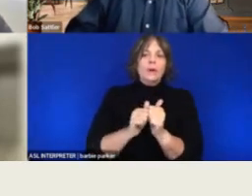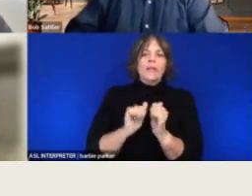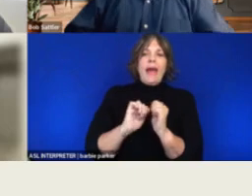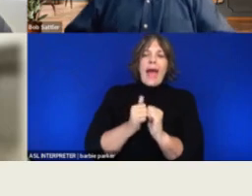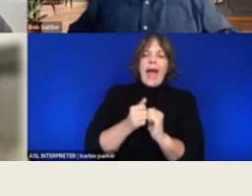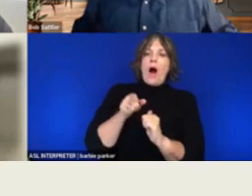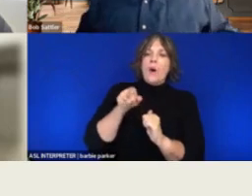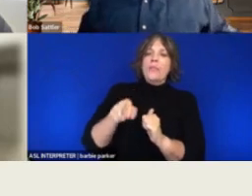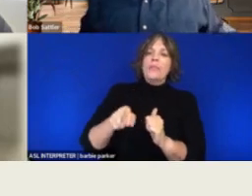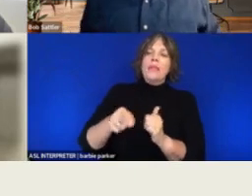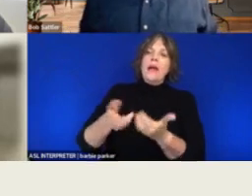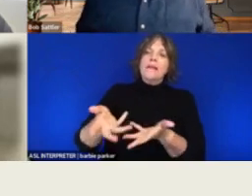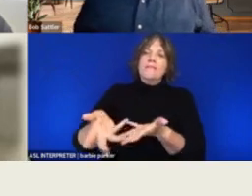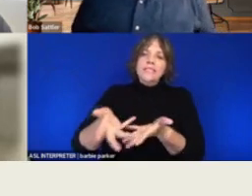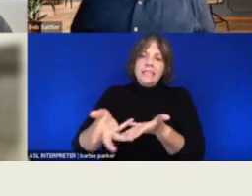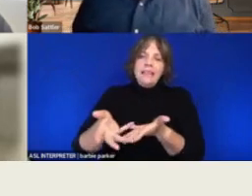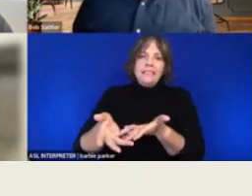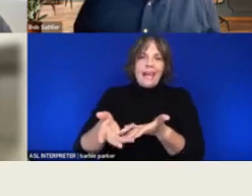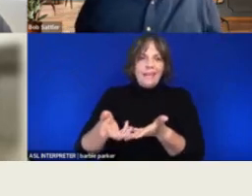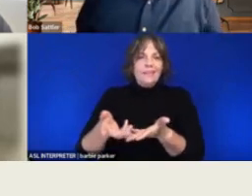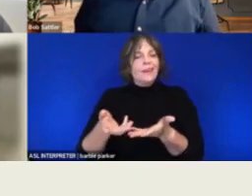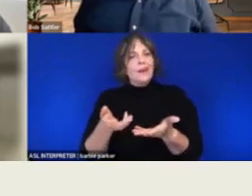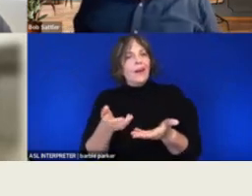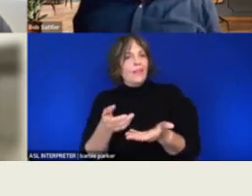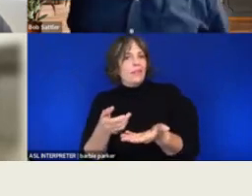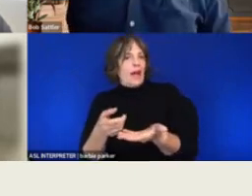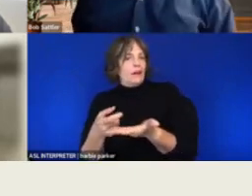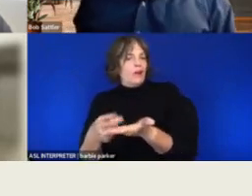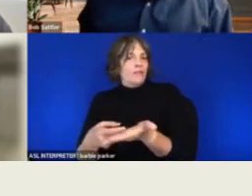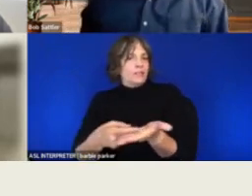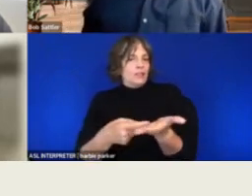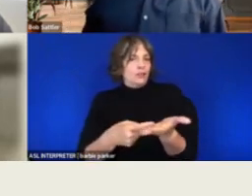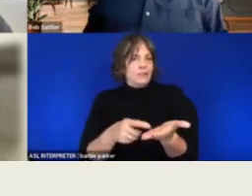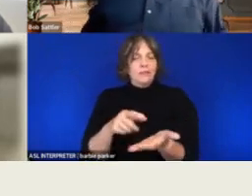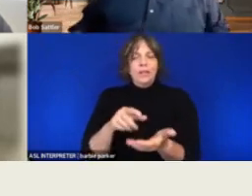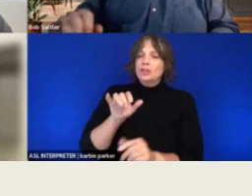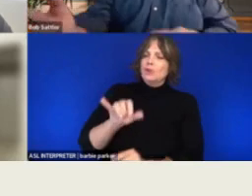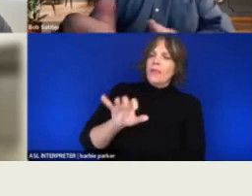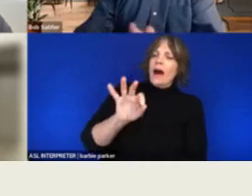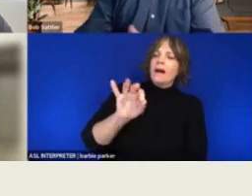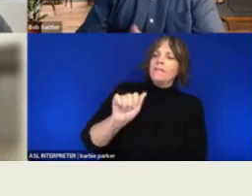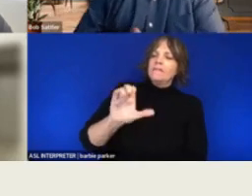conversations, and I think facilitation and really shifting